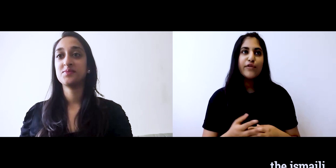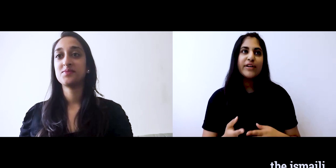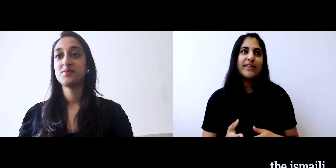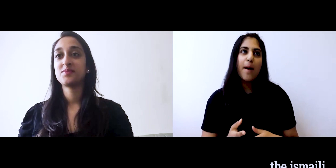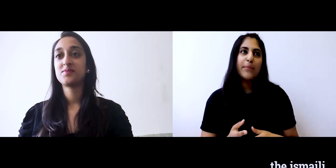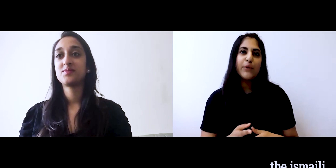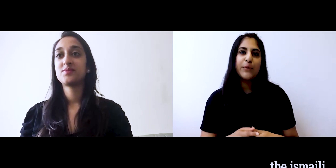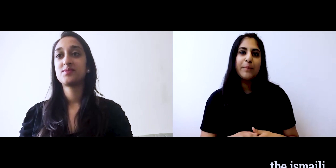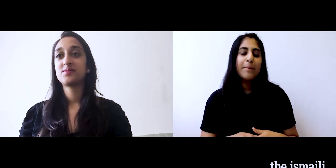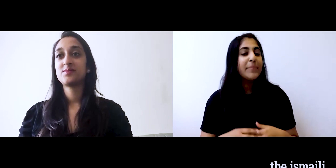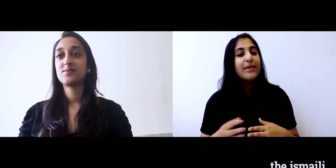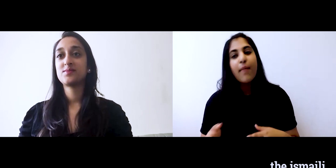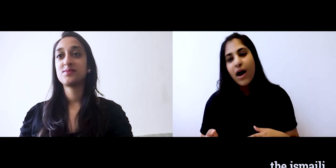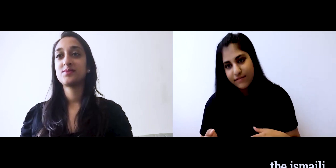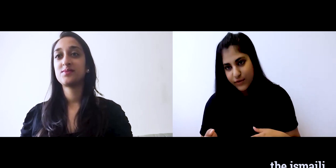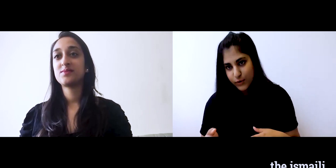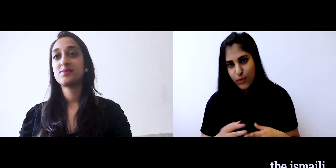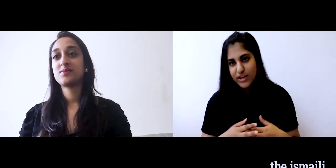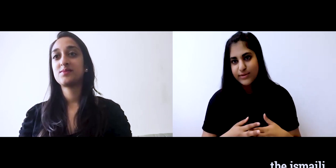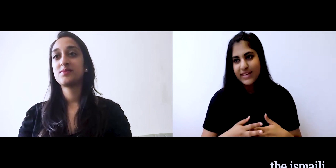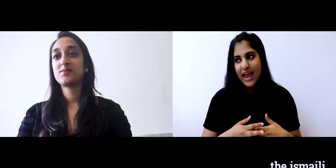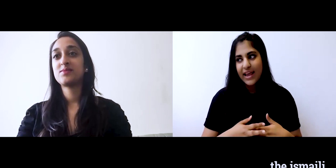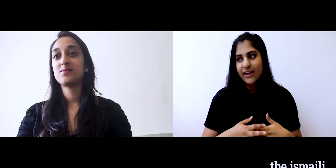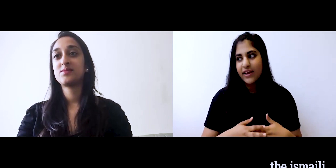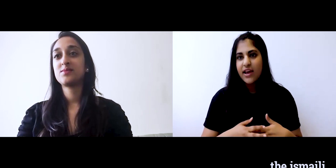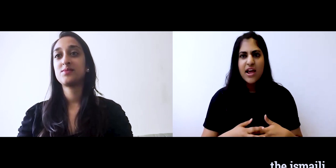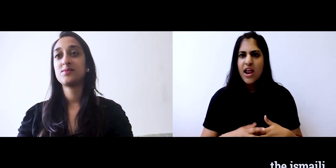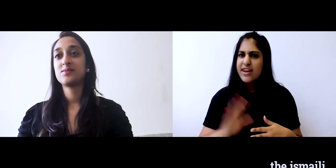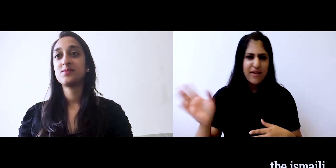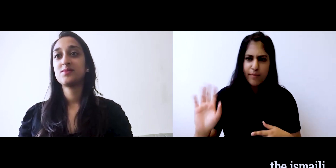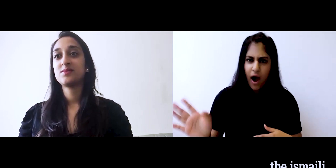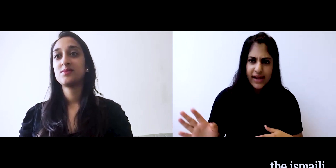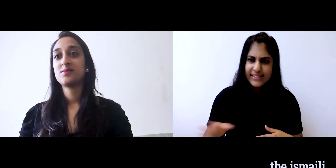For example, be mindful when you say never mind.